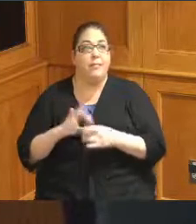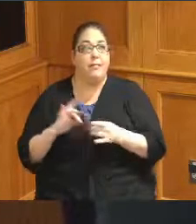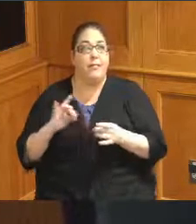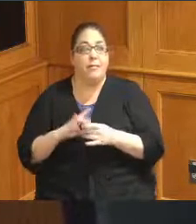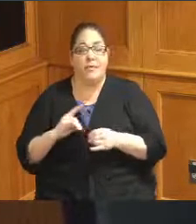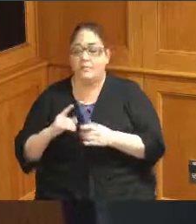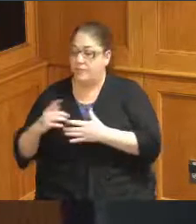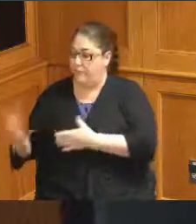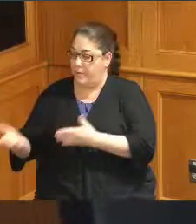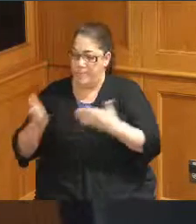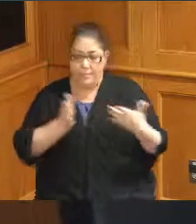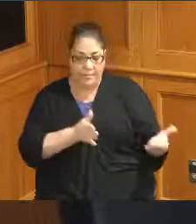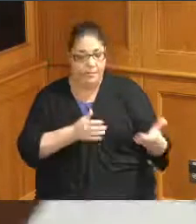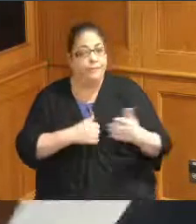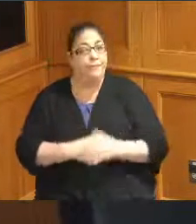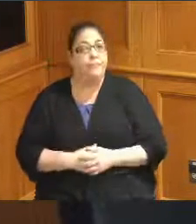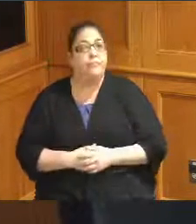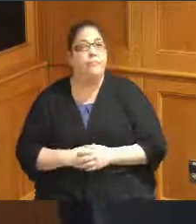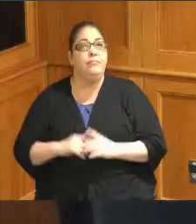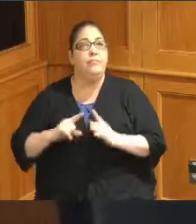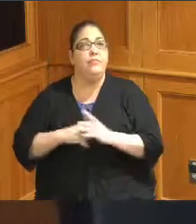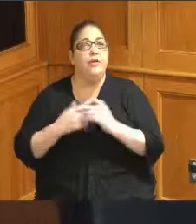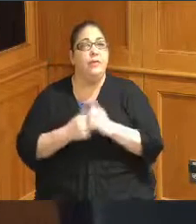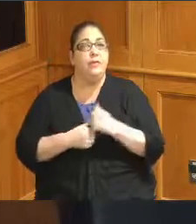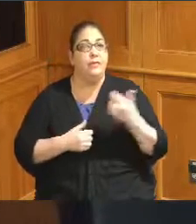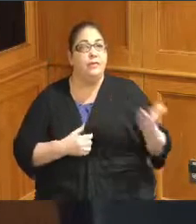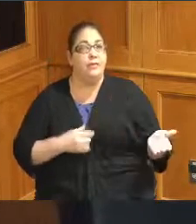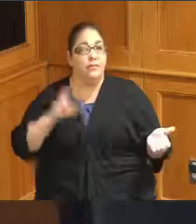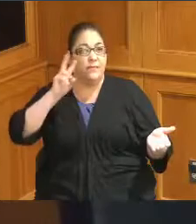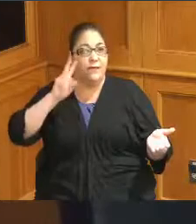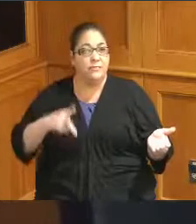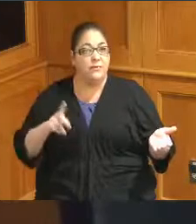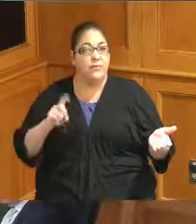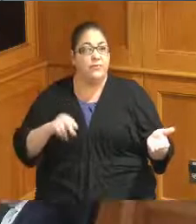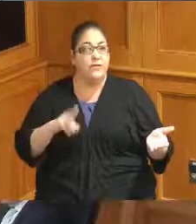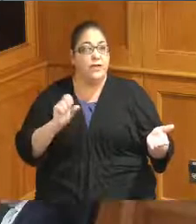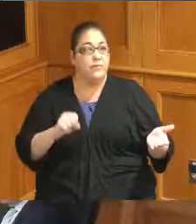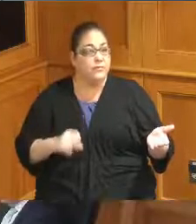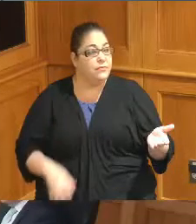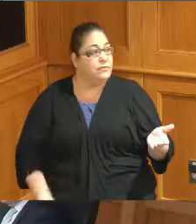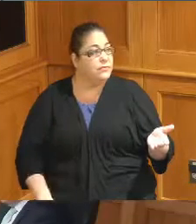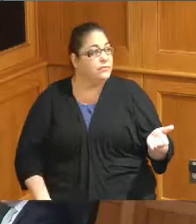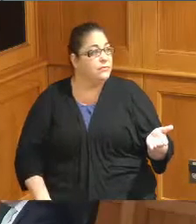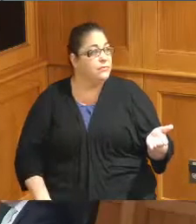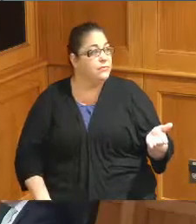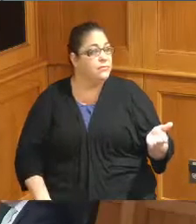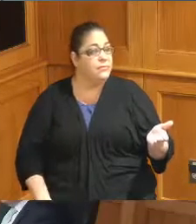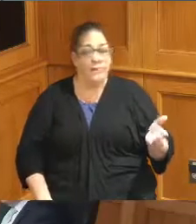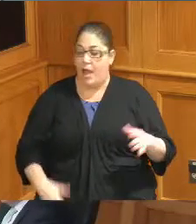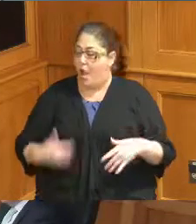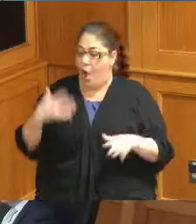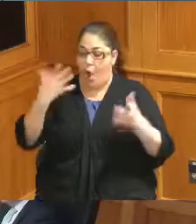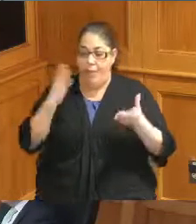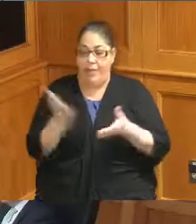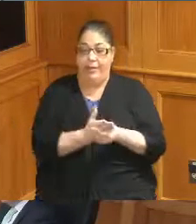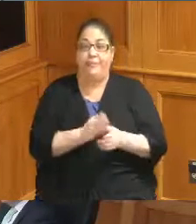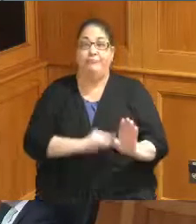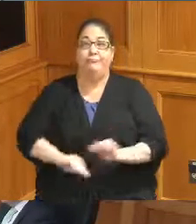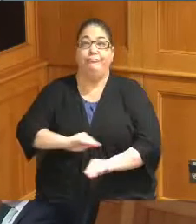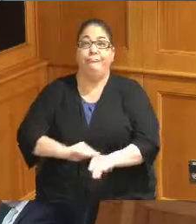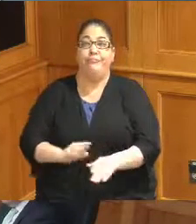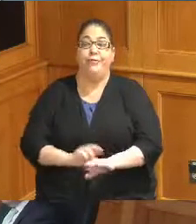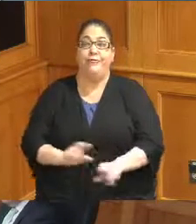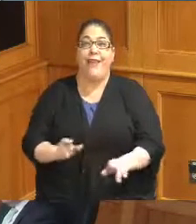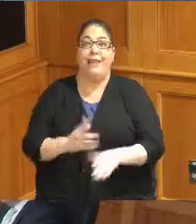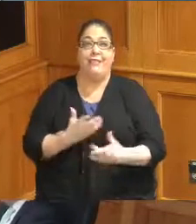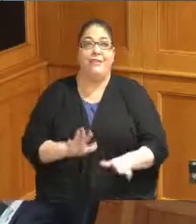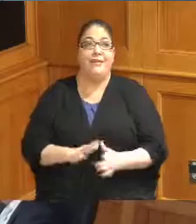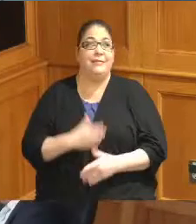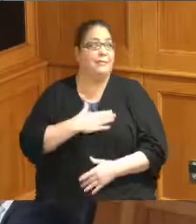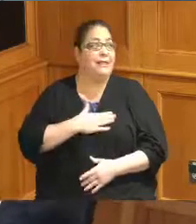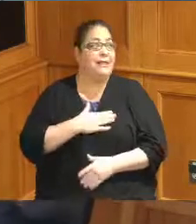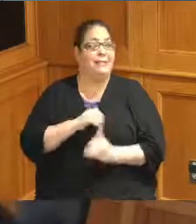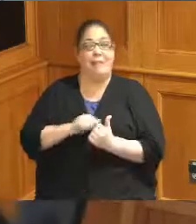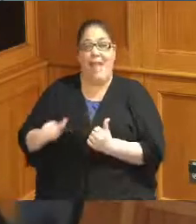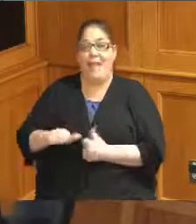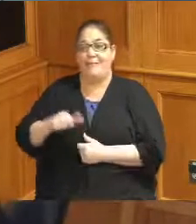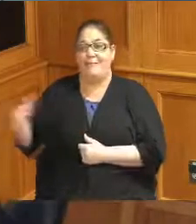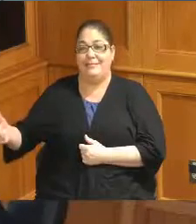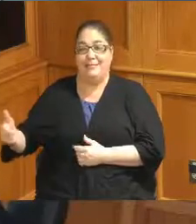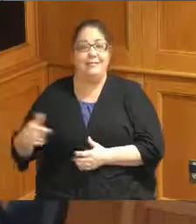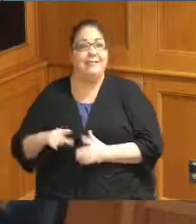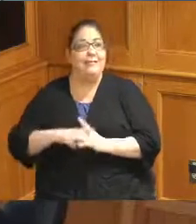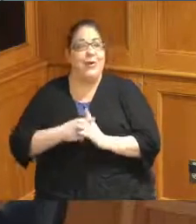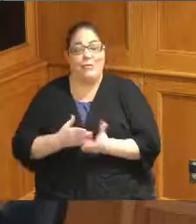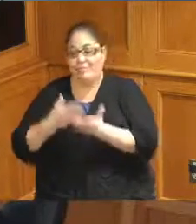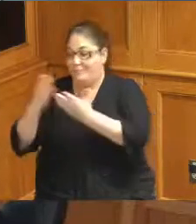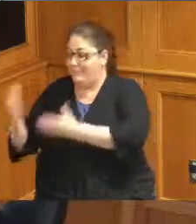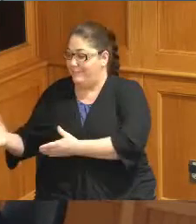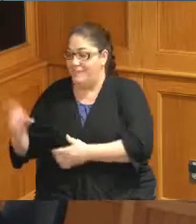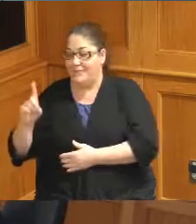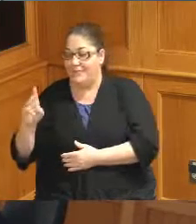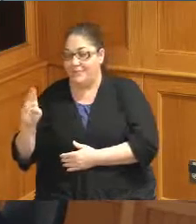Commissioners I'll start with Vice President to start with you thank you Madam chair just a